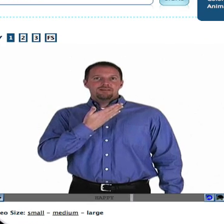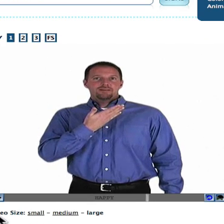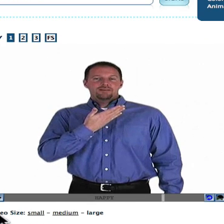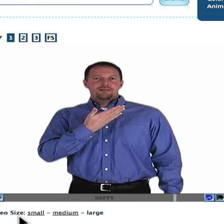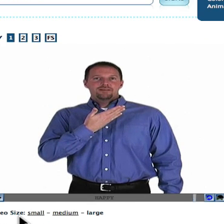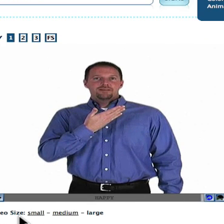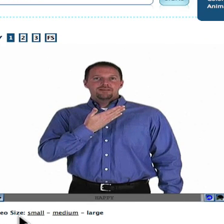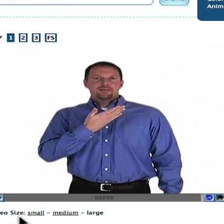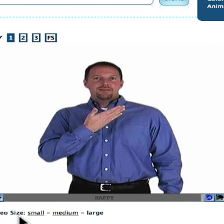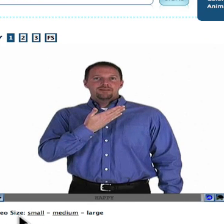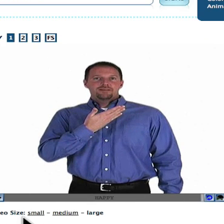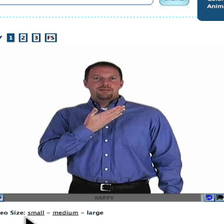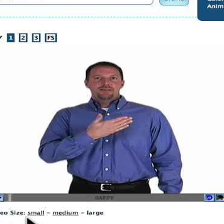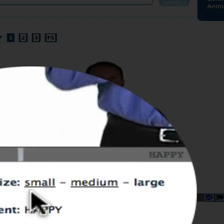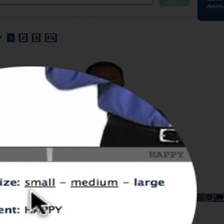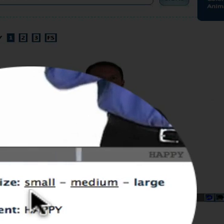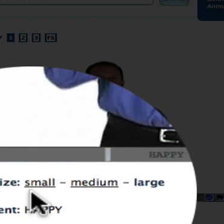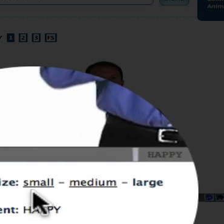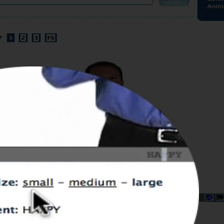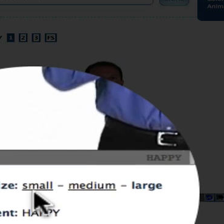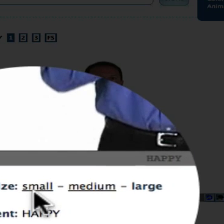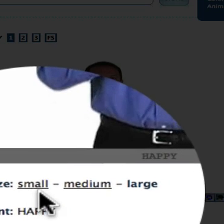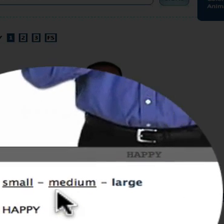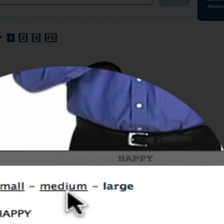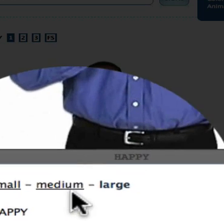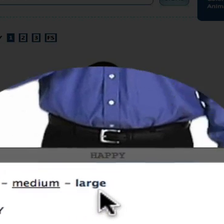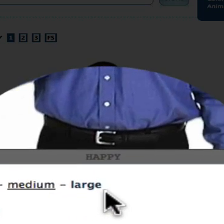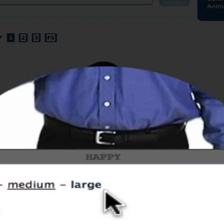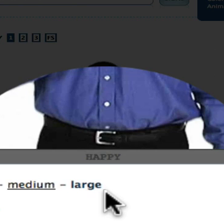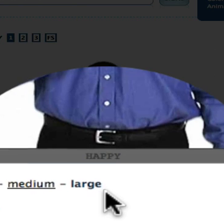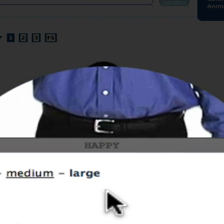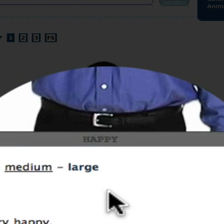Below the video we have the CHANGE VIDEO SIZE options. So we can switch between SMALL, MEDIUM, and LARGE.